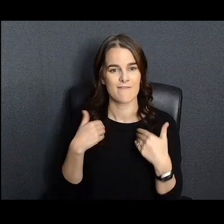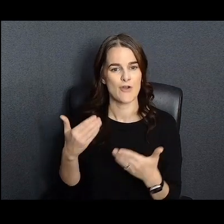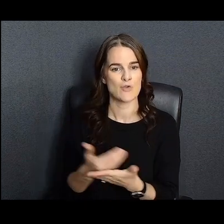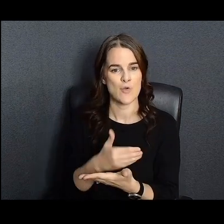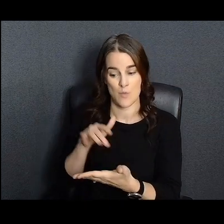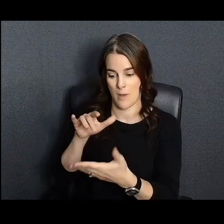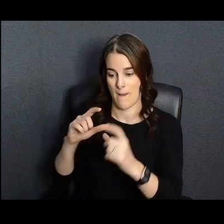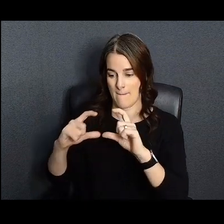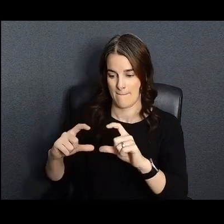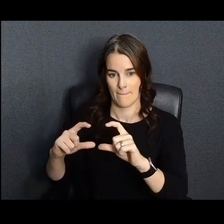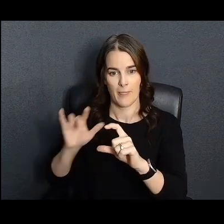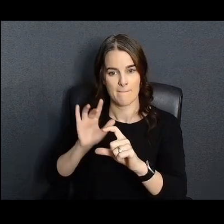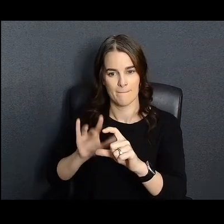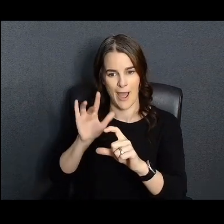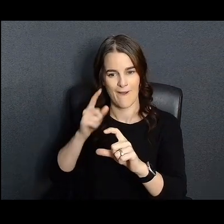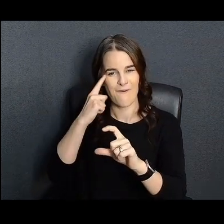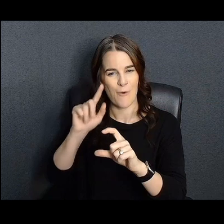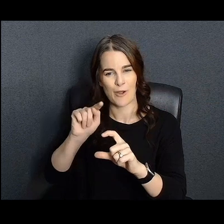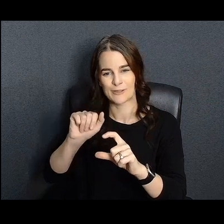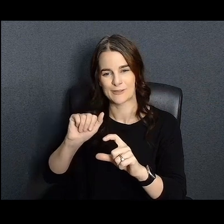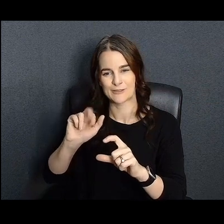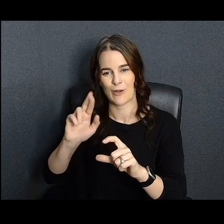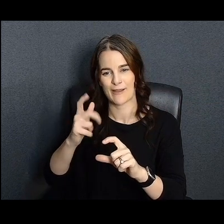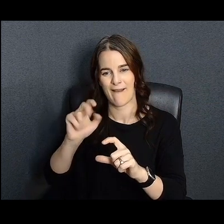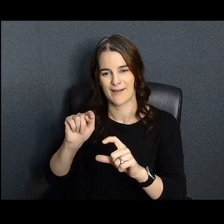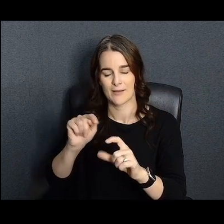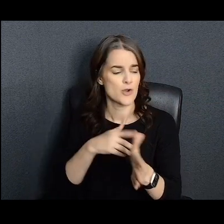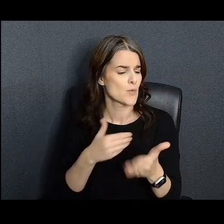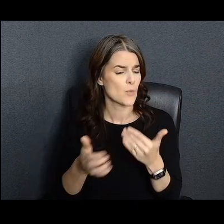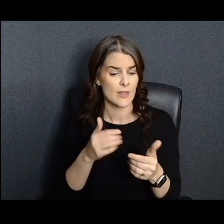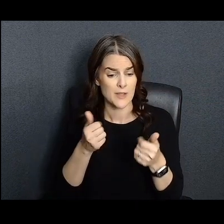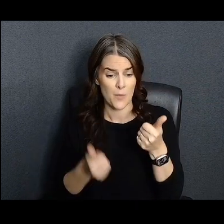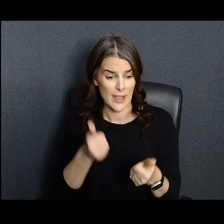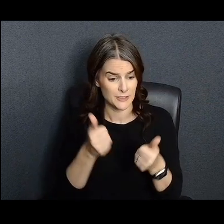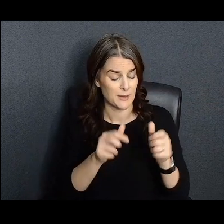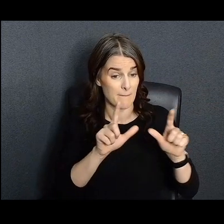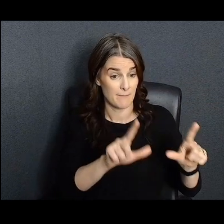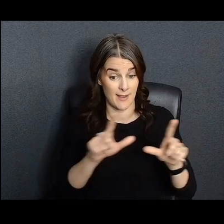So regardless of which page set you look in the Grid app,